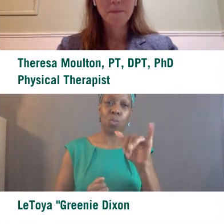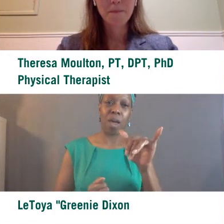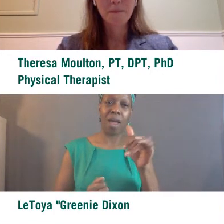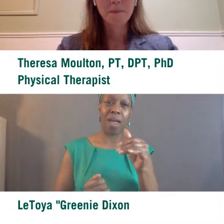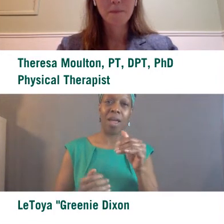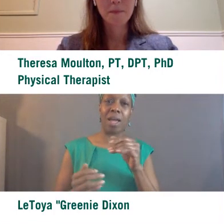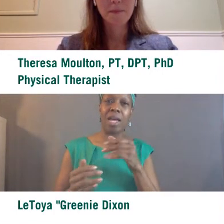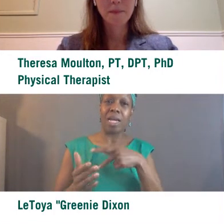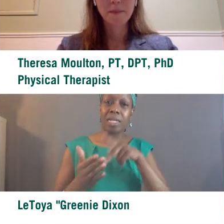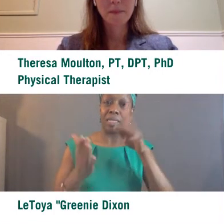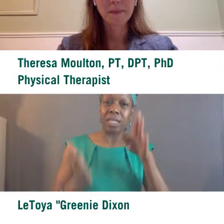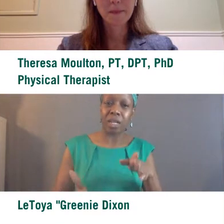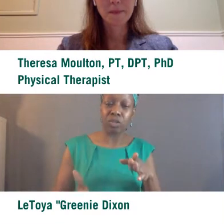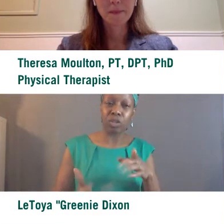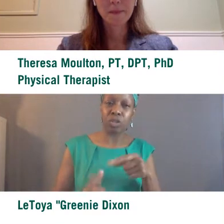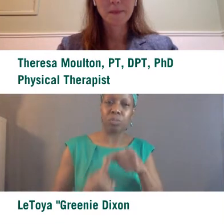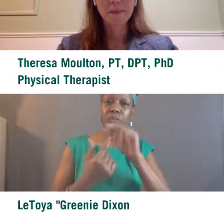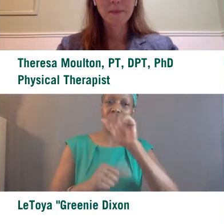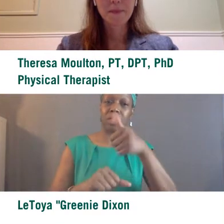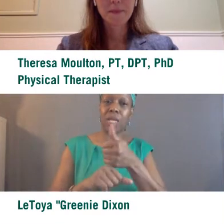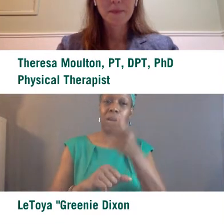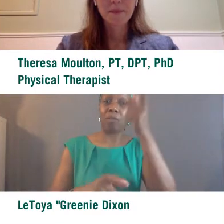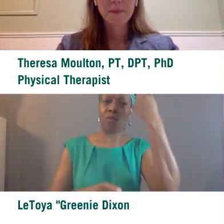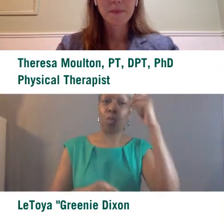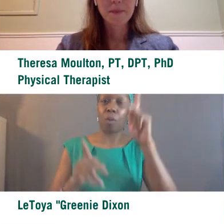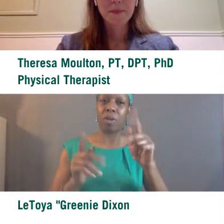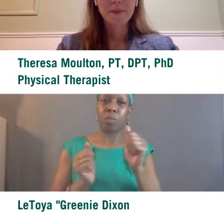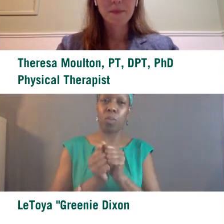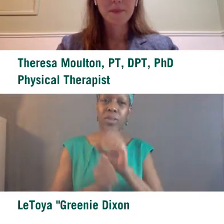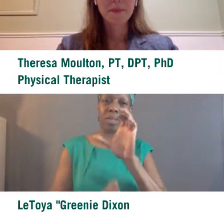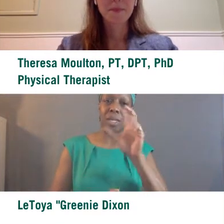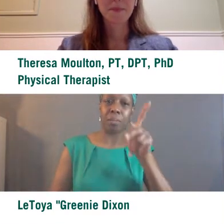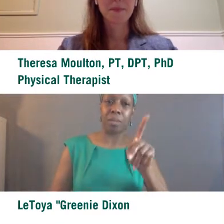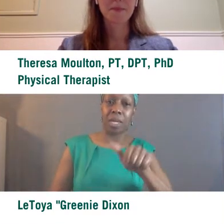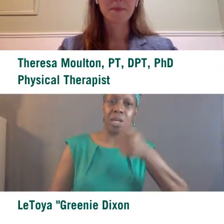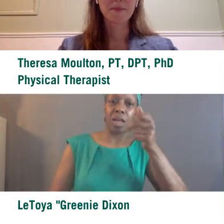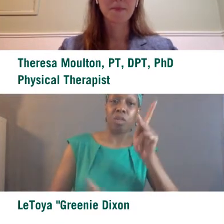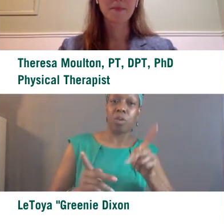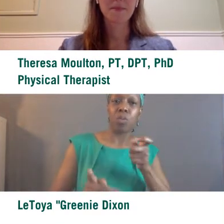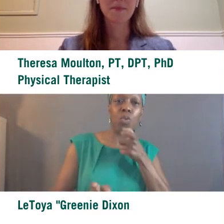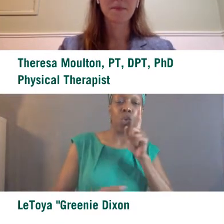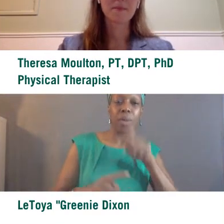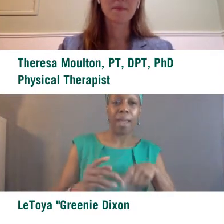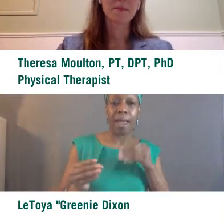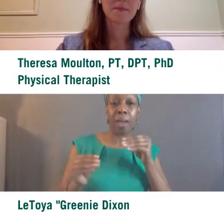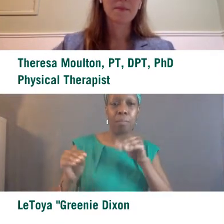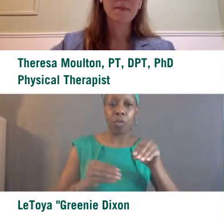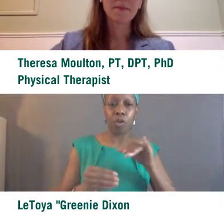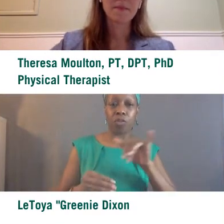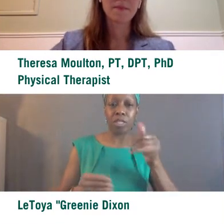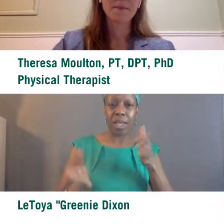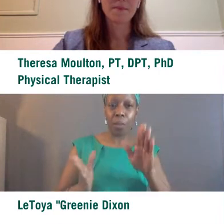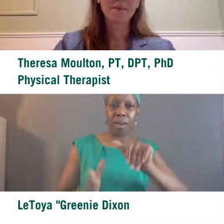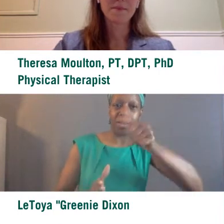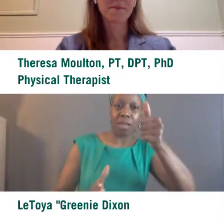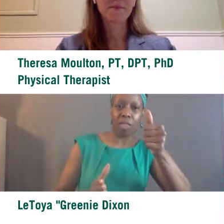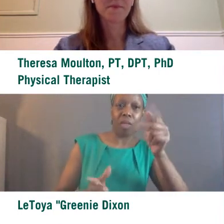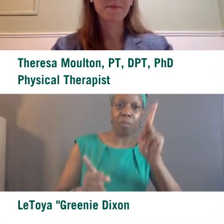quite the same way that other people are able to move. So, as Theresa said, I do think with the pandemic, if you do some searching there are